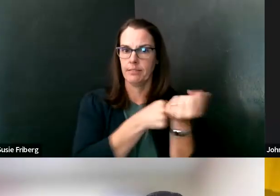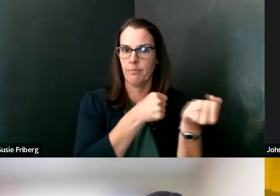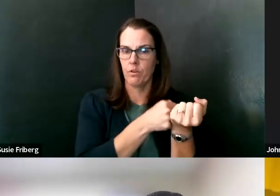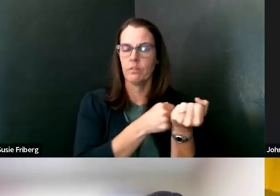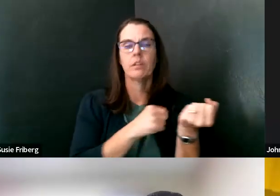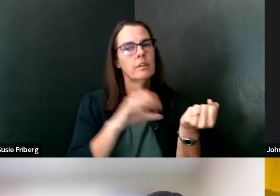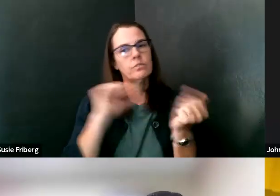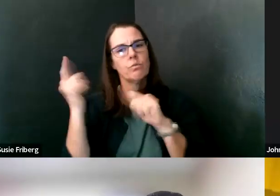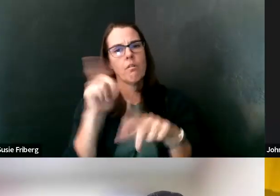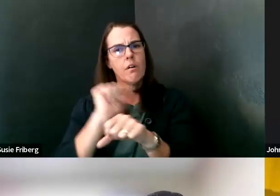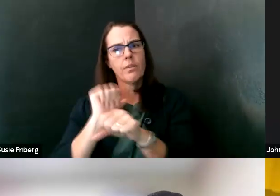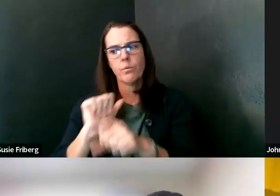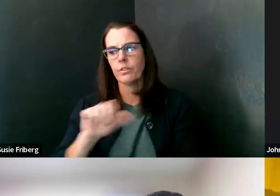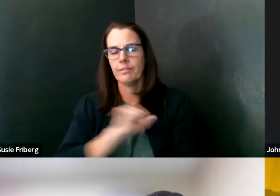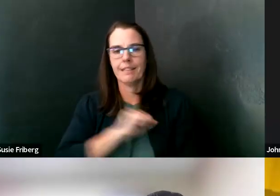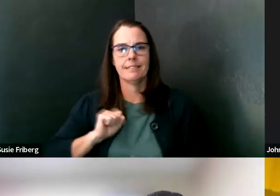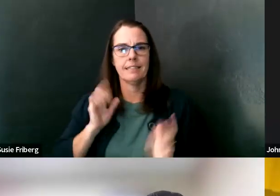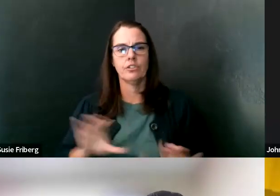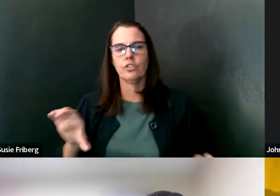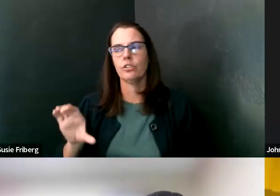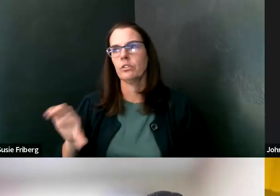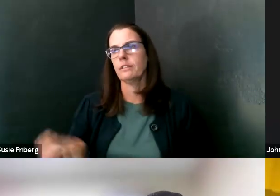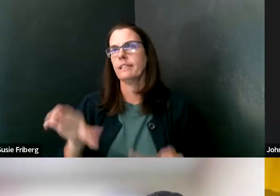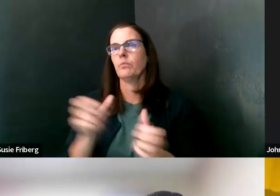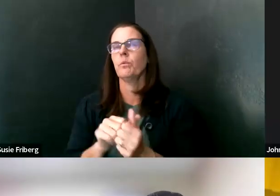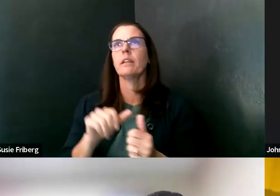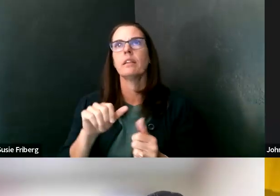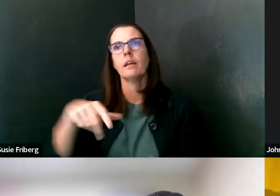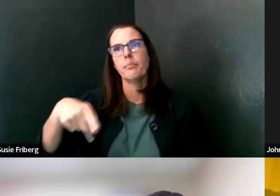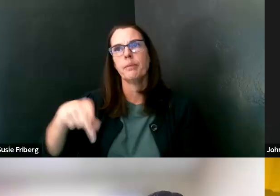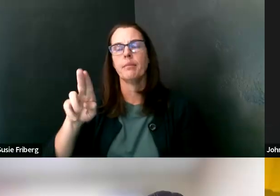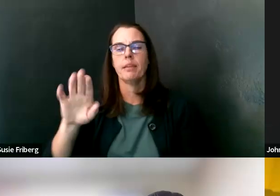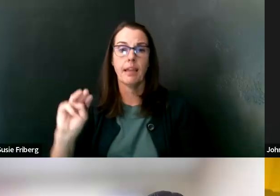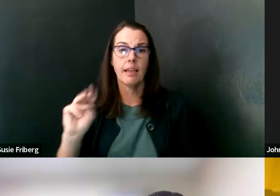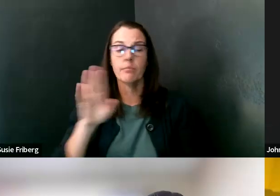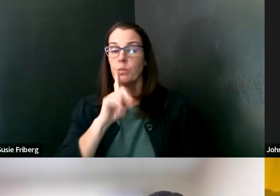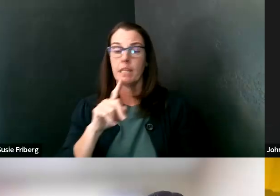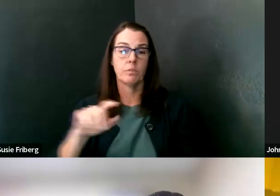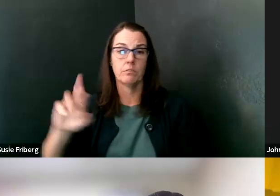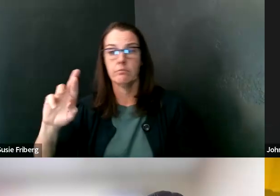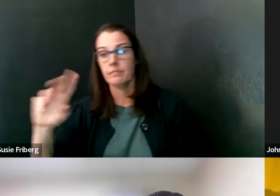the work that Senator Widen did on PBM reform was bipartisan. Uh I can assure you that the needs of